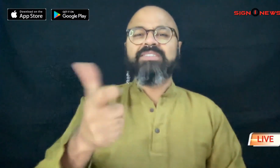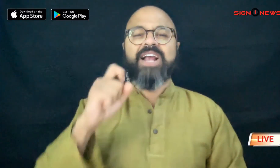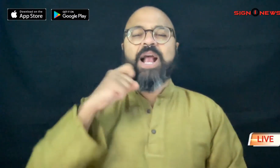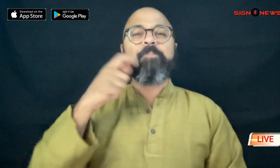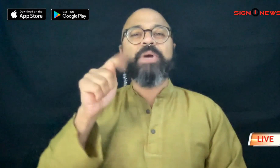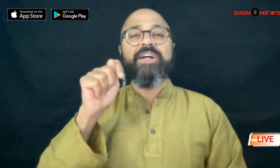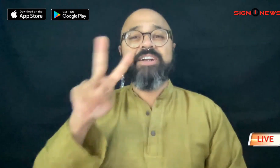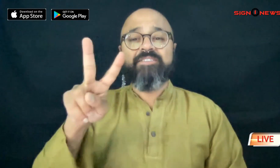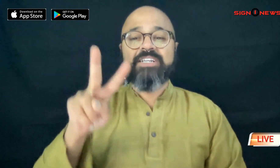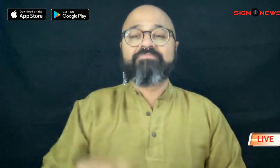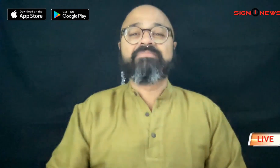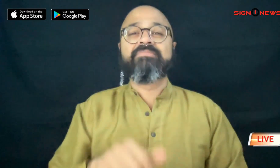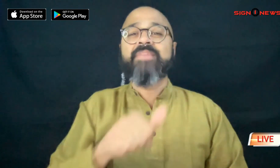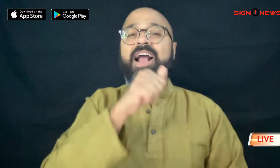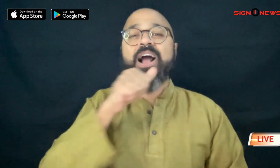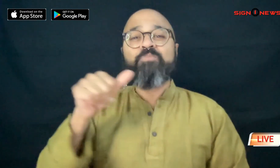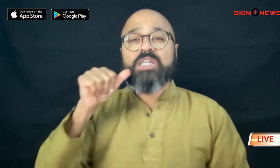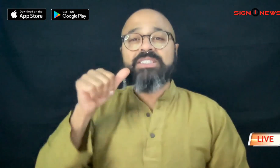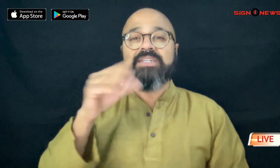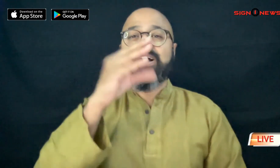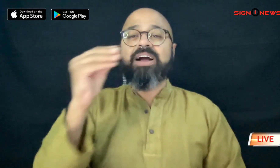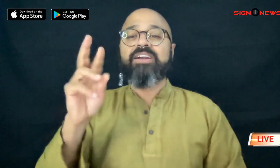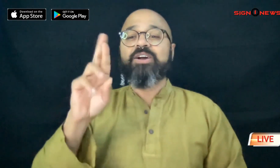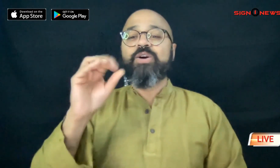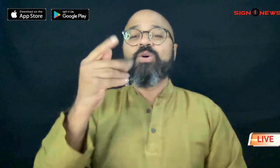TV Amazon and Roku